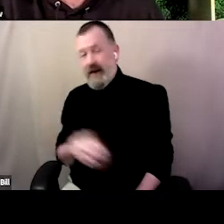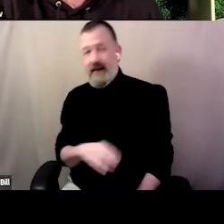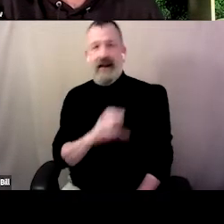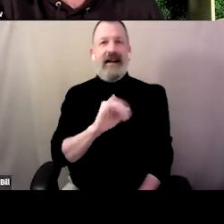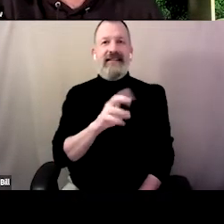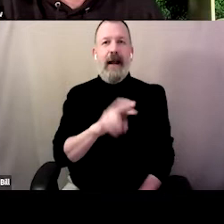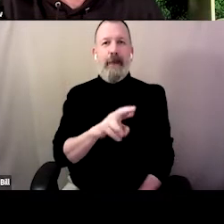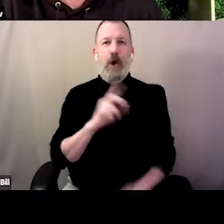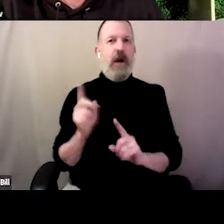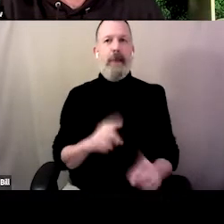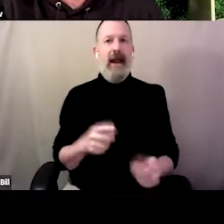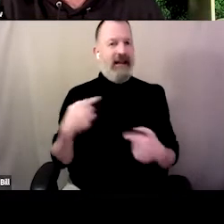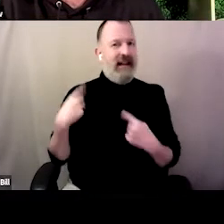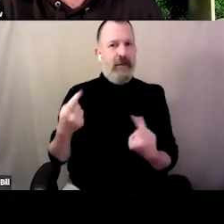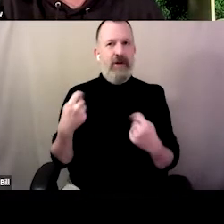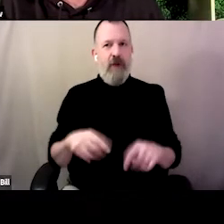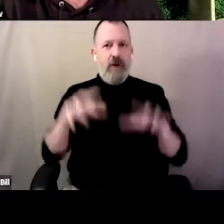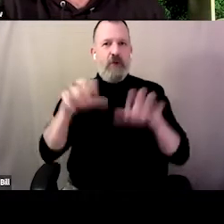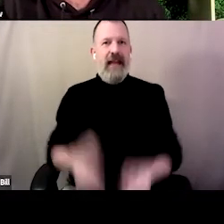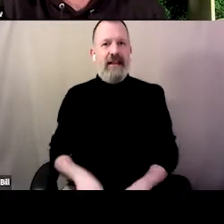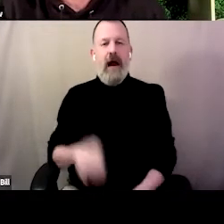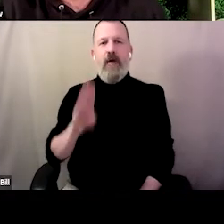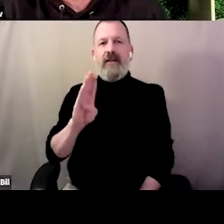trying to take down this botnet although also with Microsoft